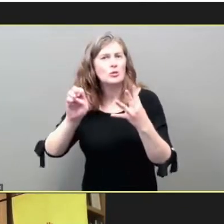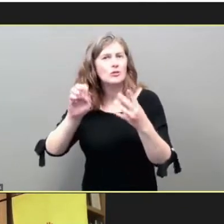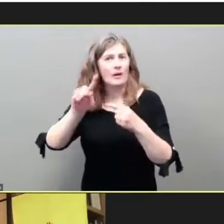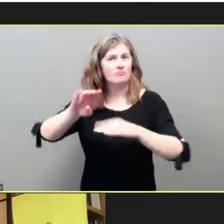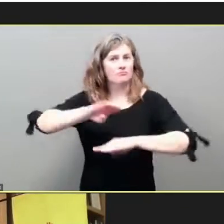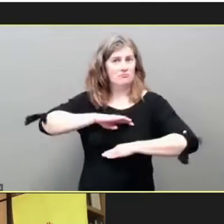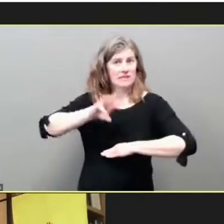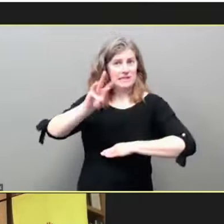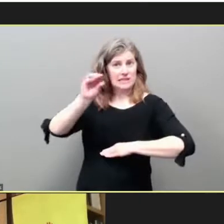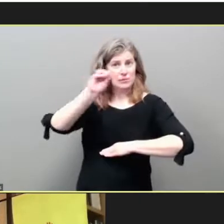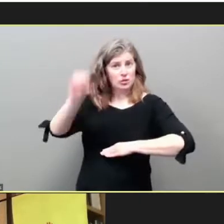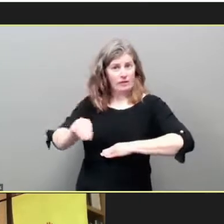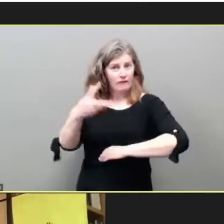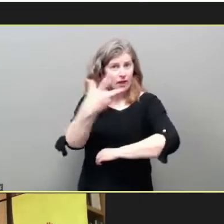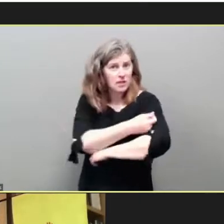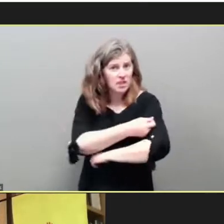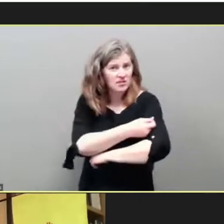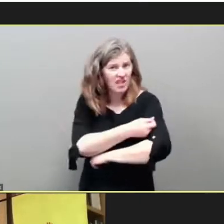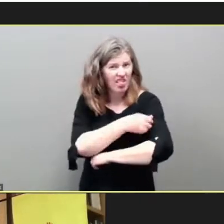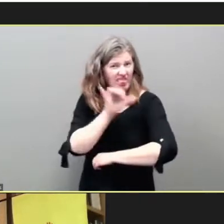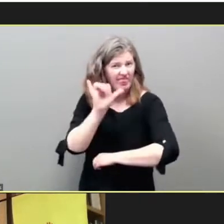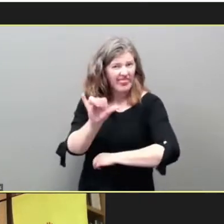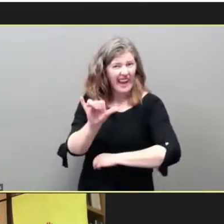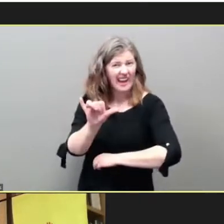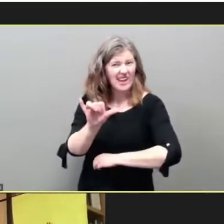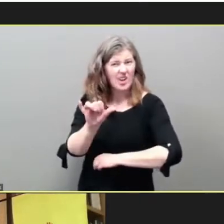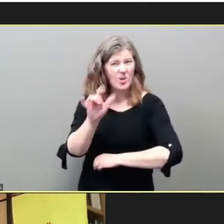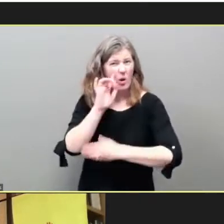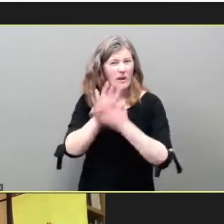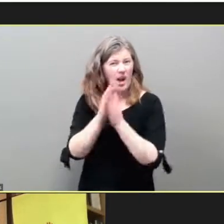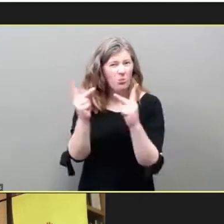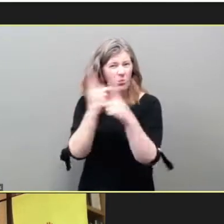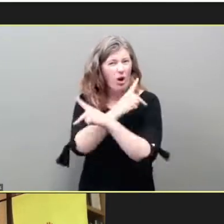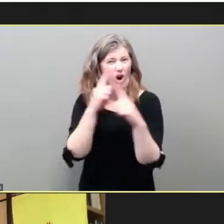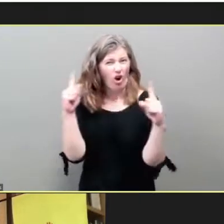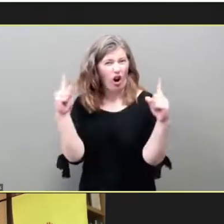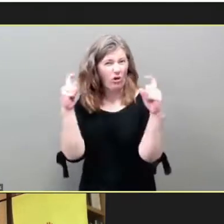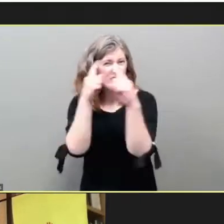threshold uh perhaps gets more complicated based on the behavior of